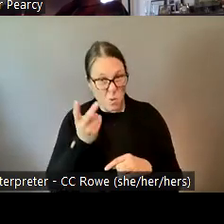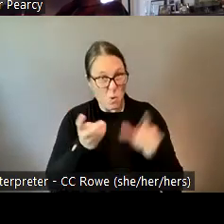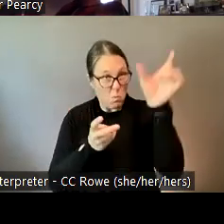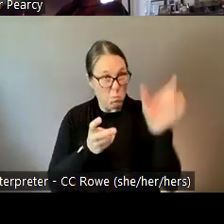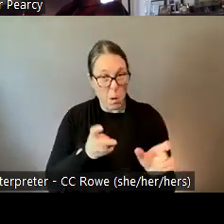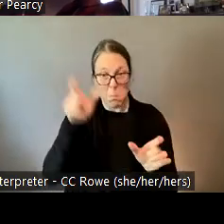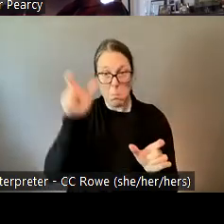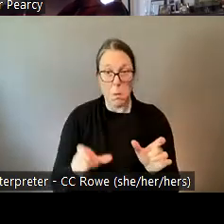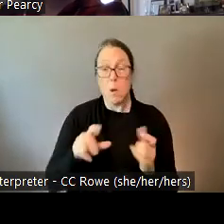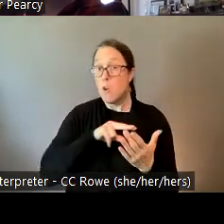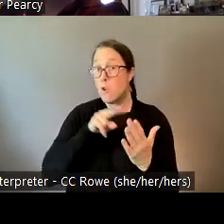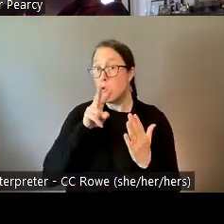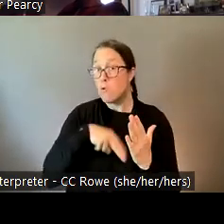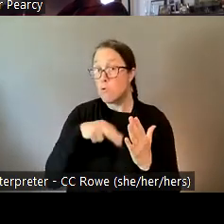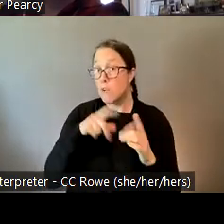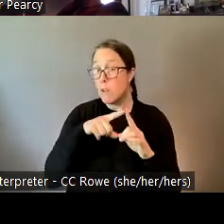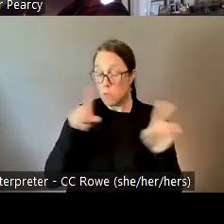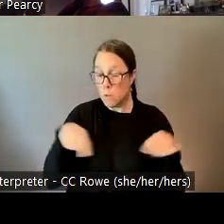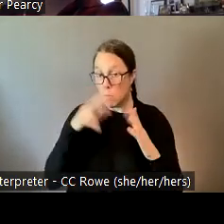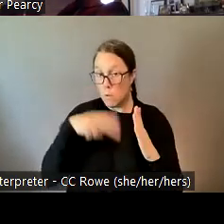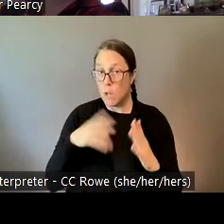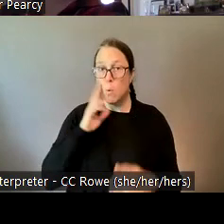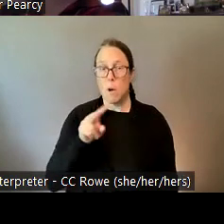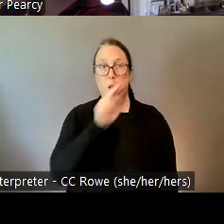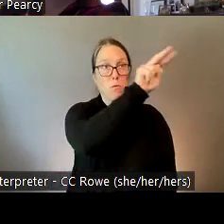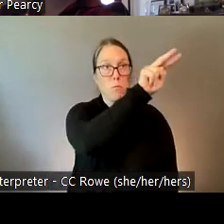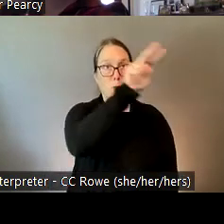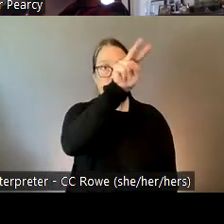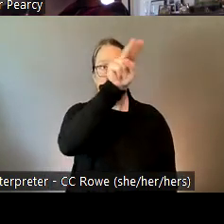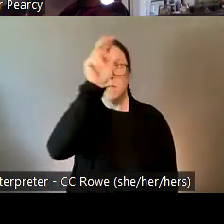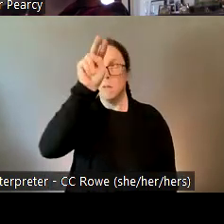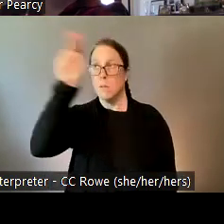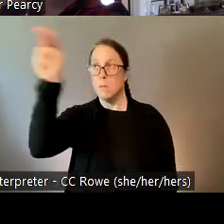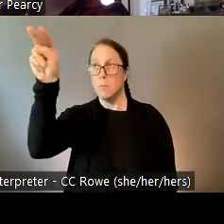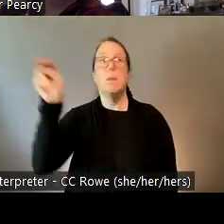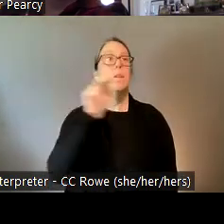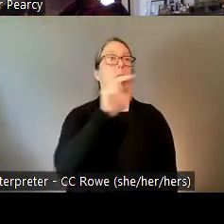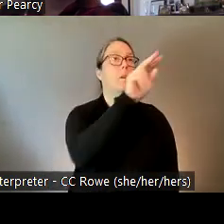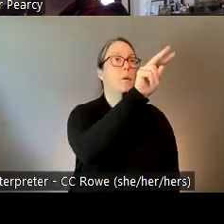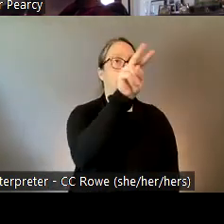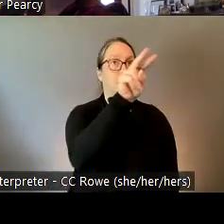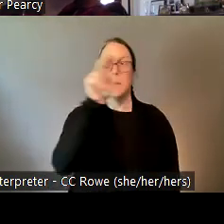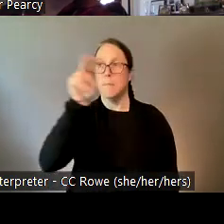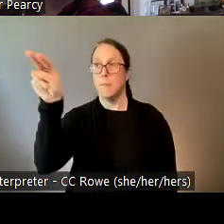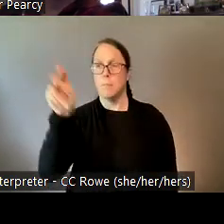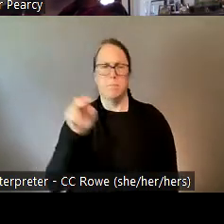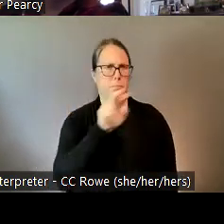the screen reader is likely going to just read straight across the columns rather than vertically.